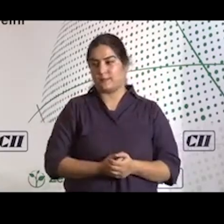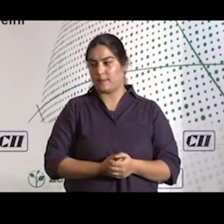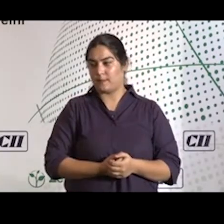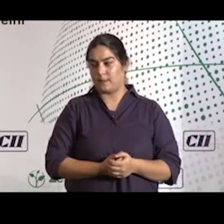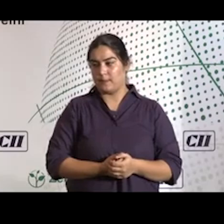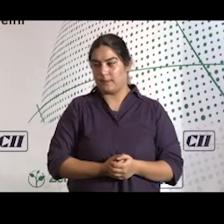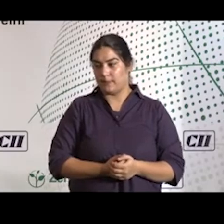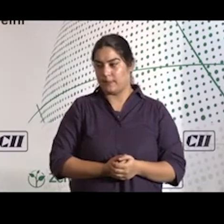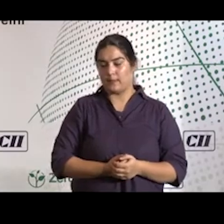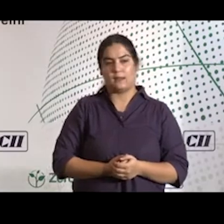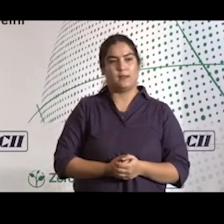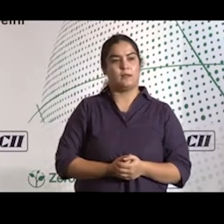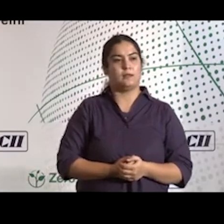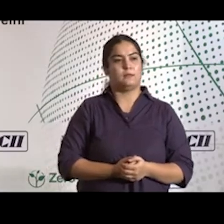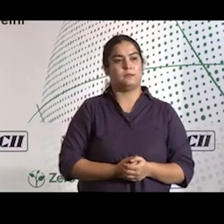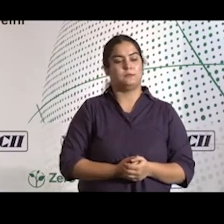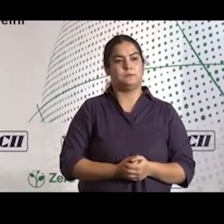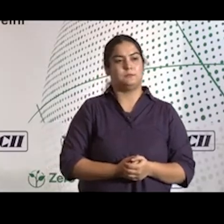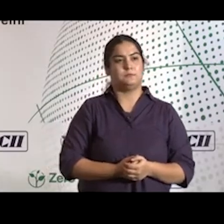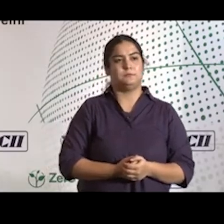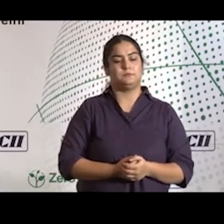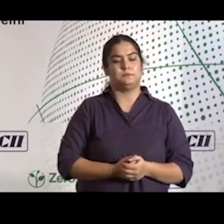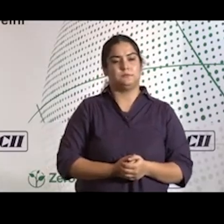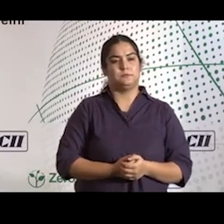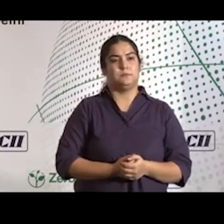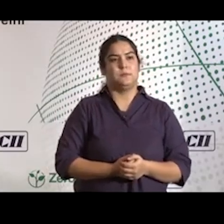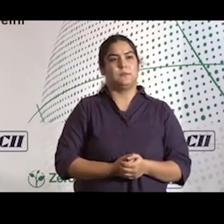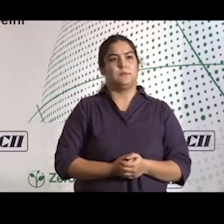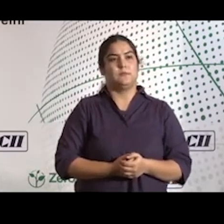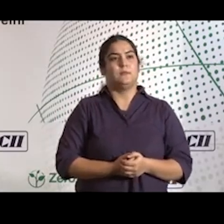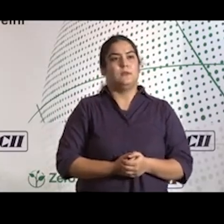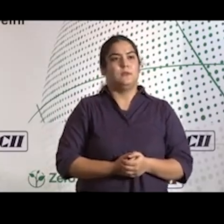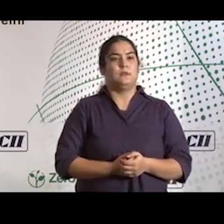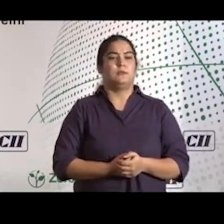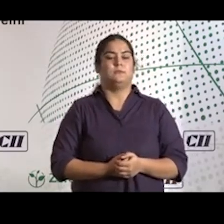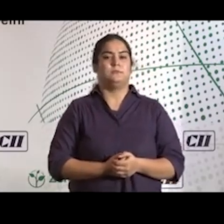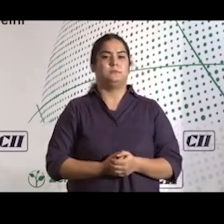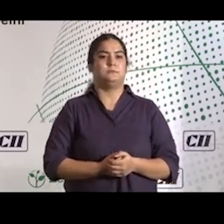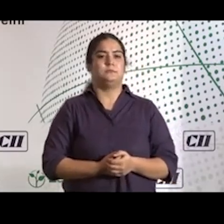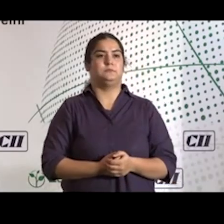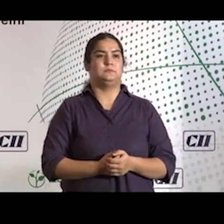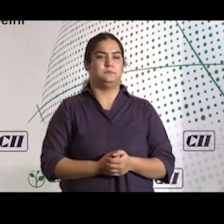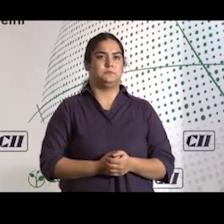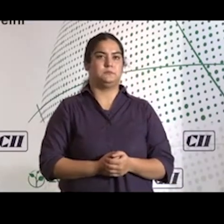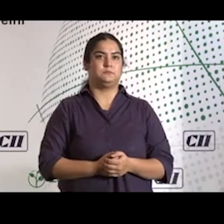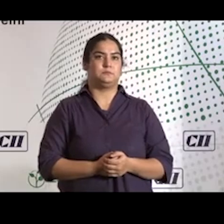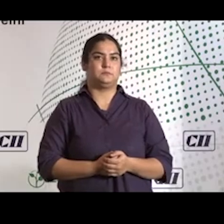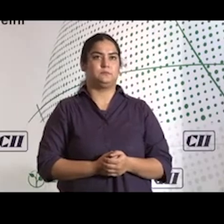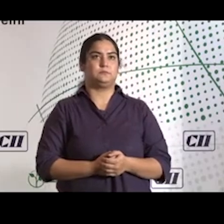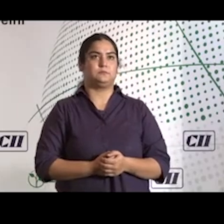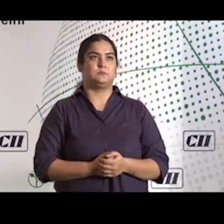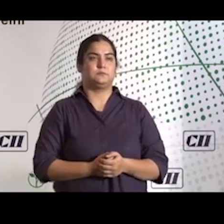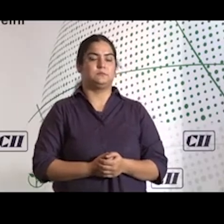It's so easy. Okay.